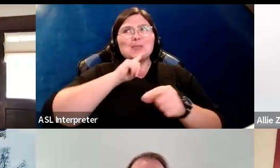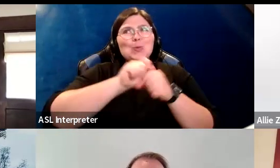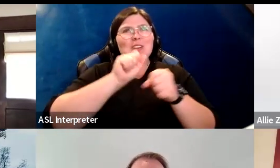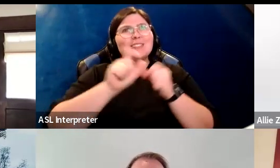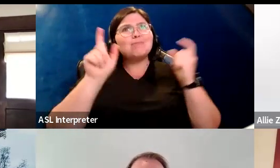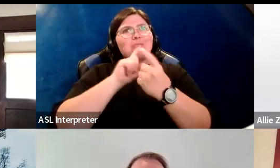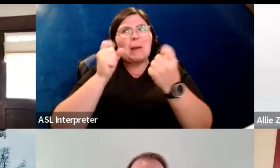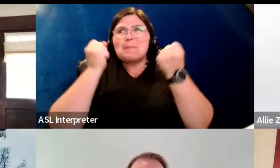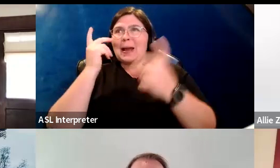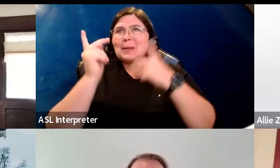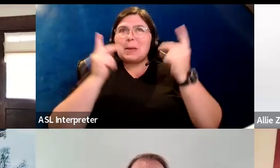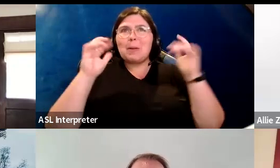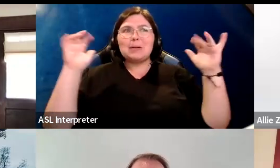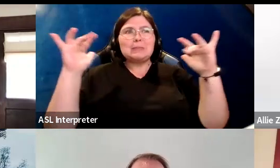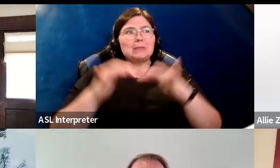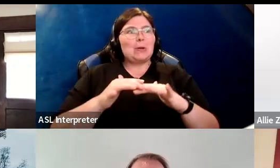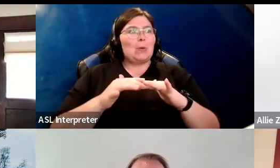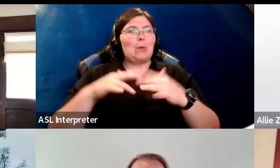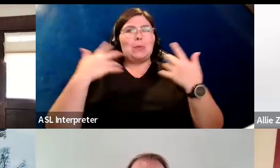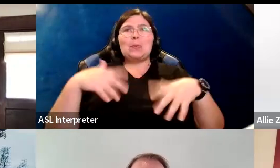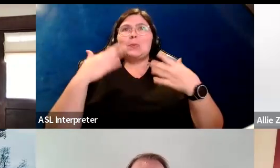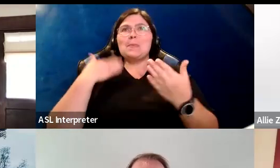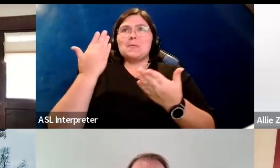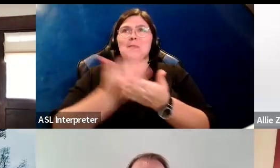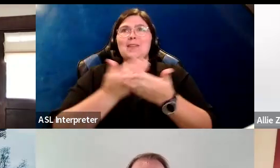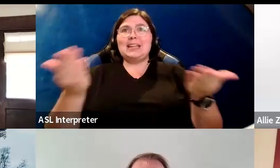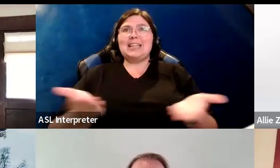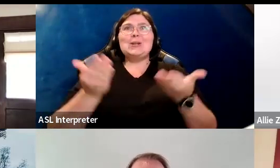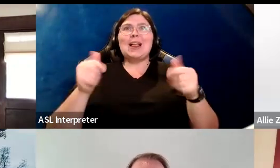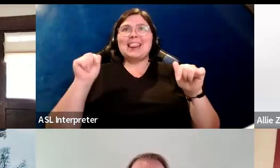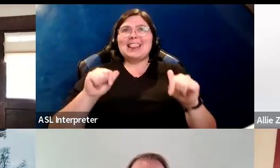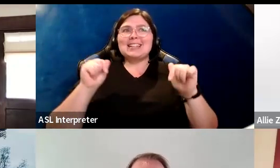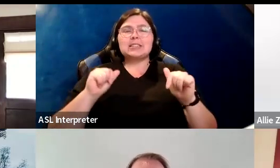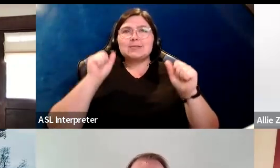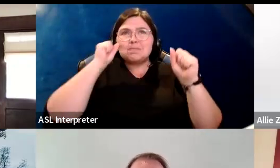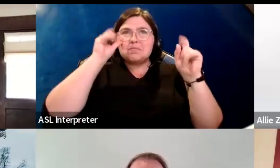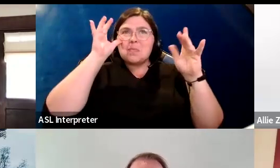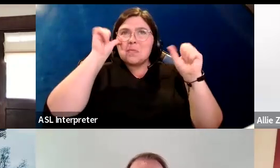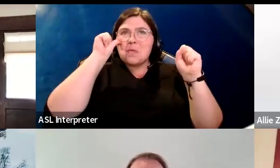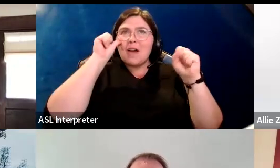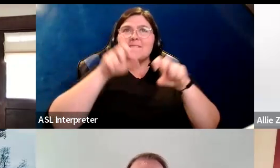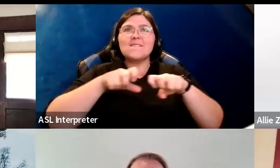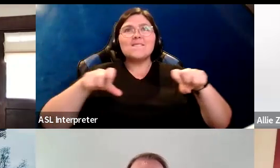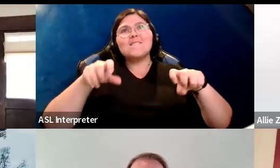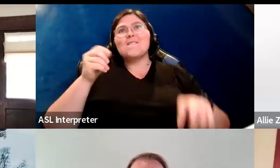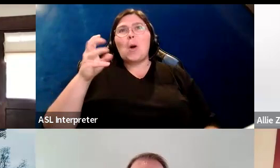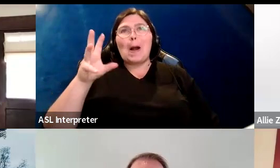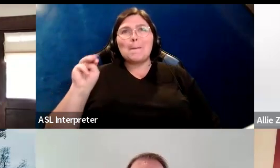and also brought us to here to this fantastic forum. What it's good at?